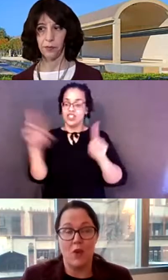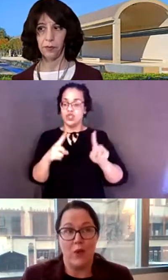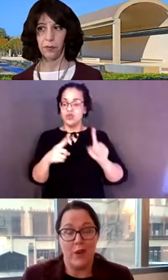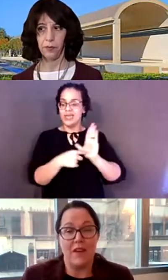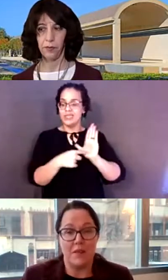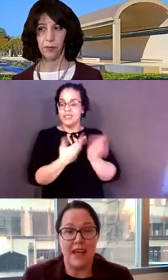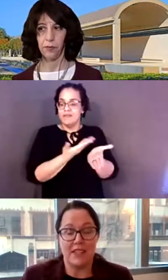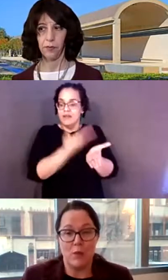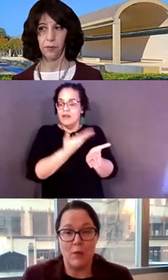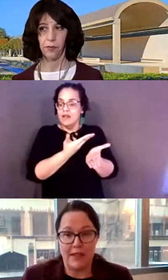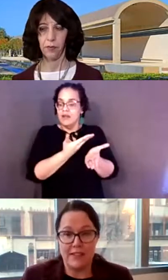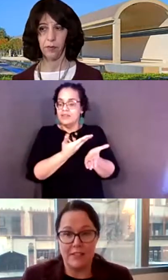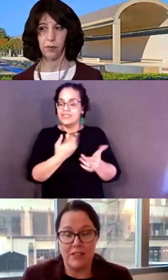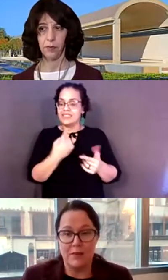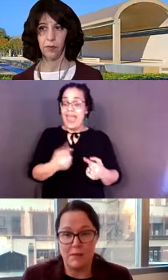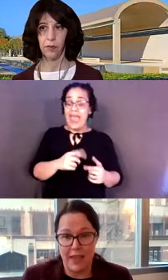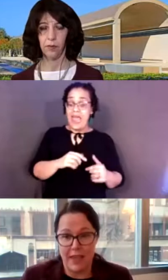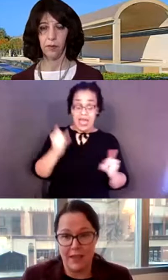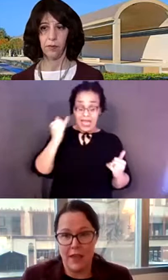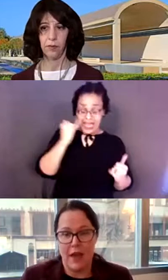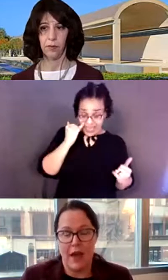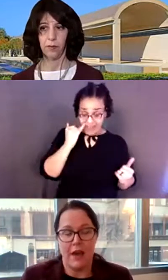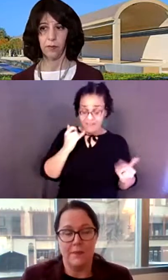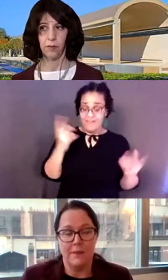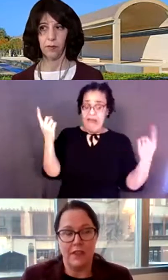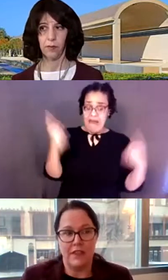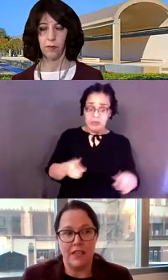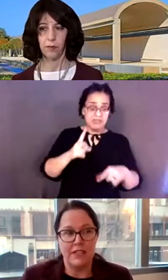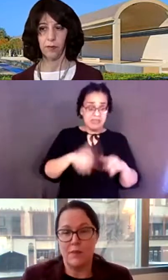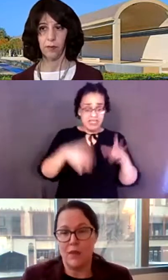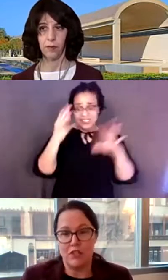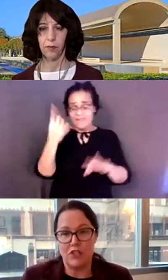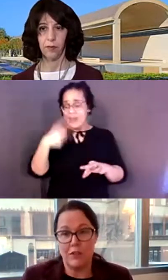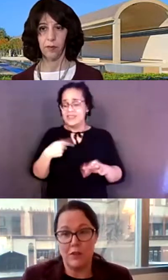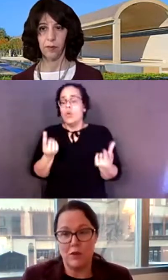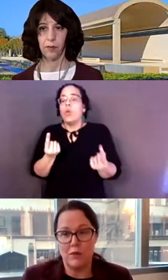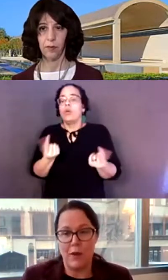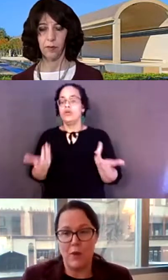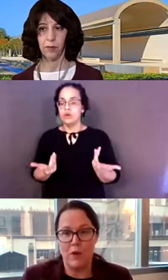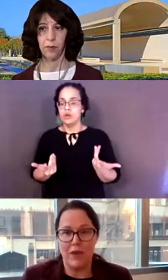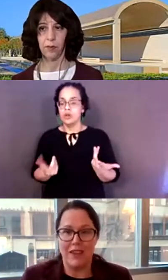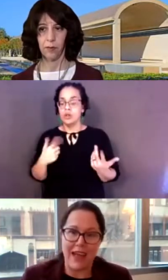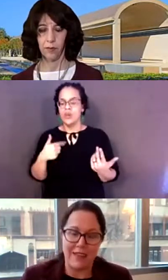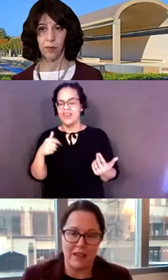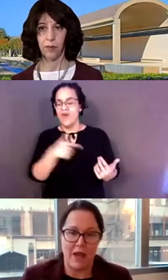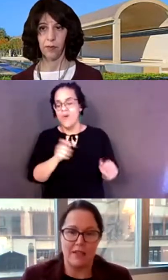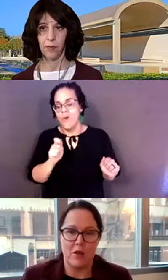don't have capacity we want decisions to be made. This is something we should all do so that